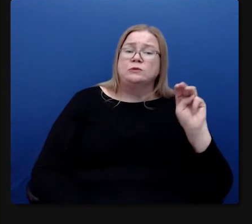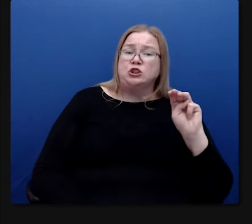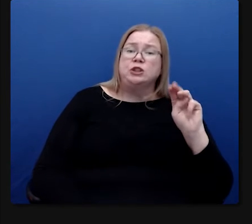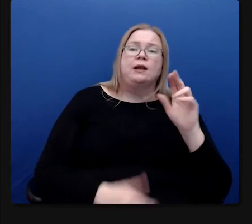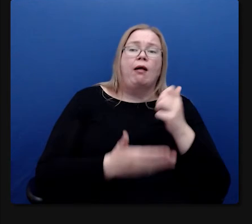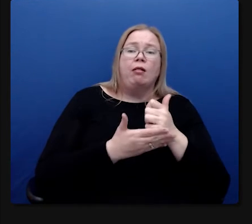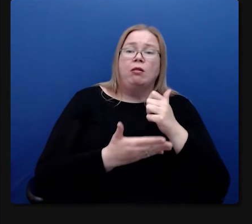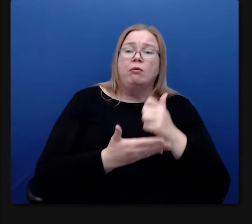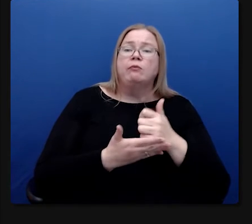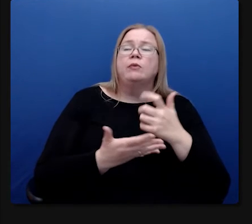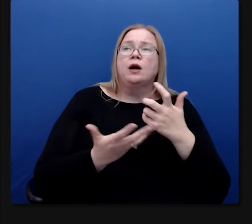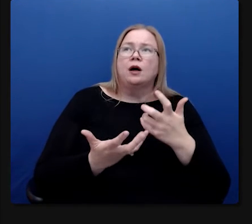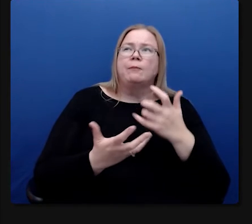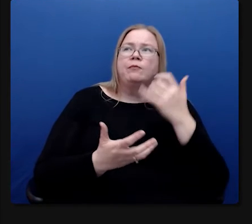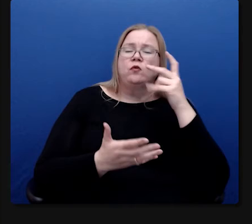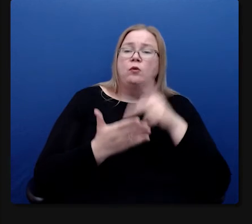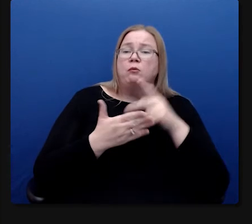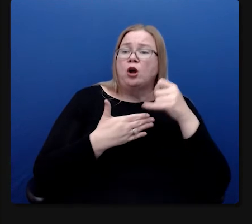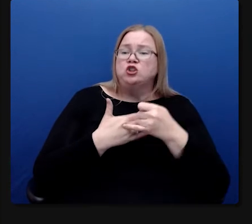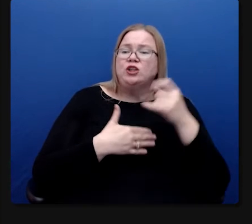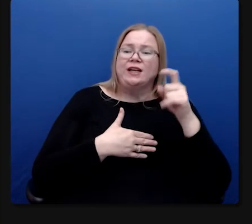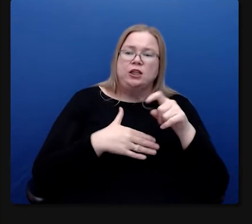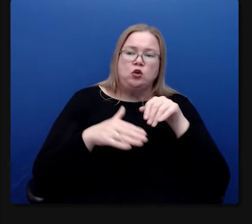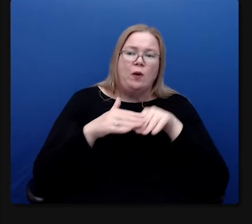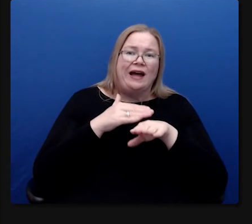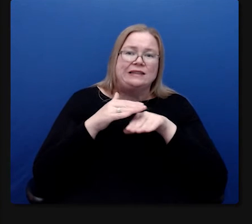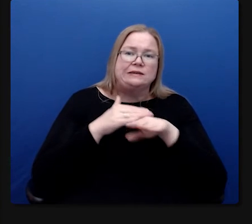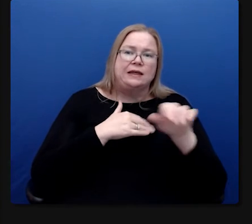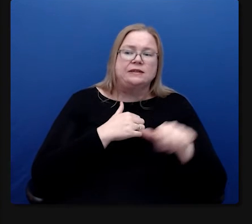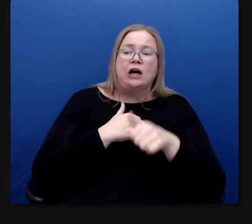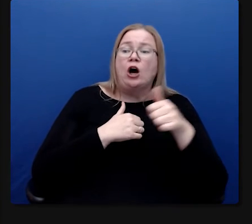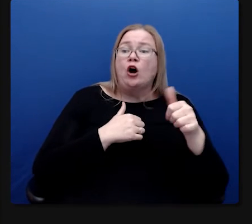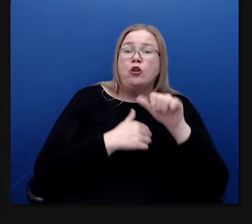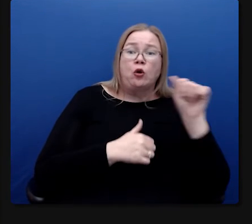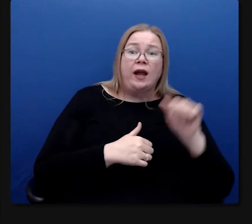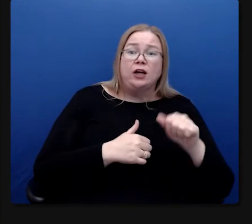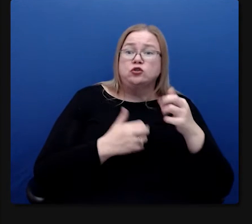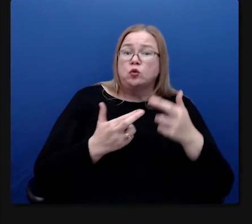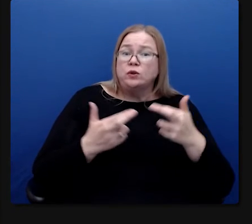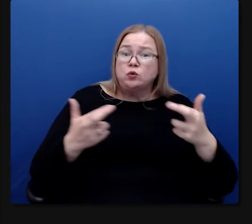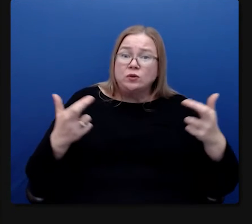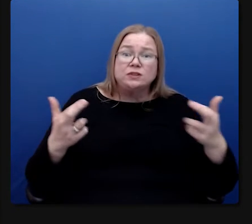This is useful if for your project, you need to access other Azure resources